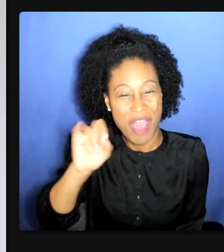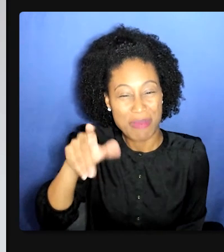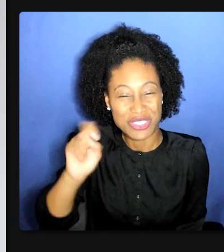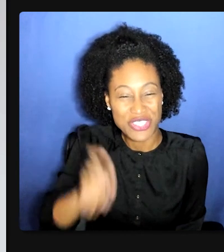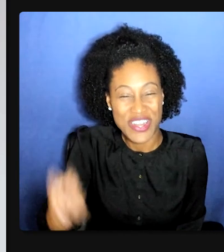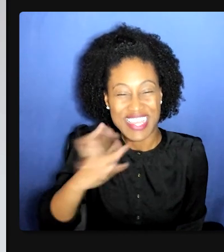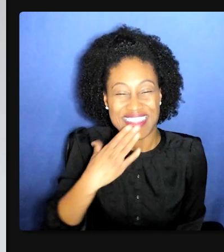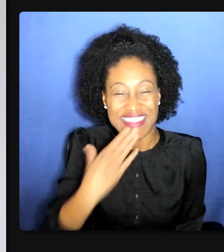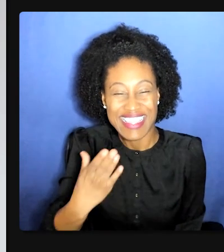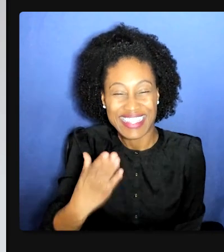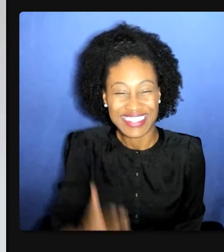Thank you.